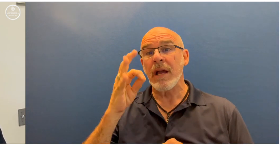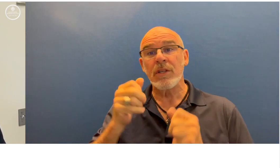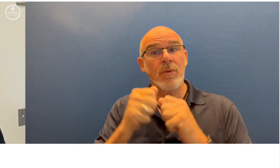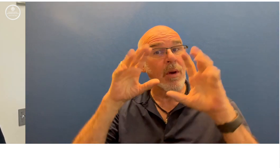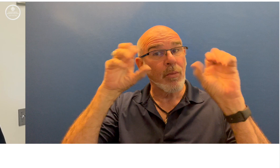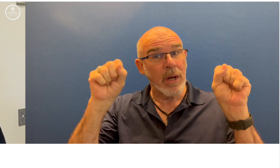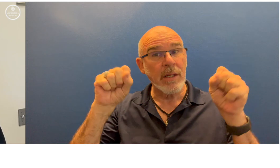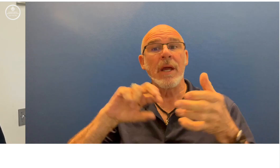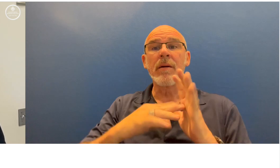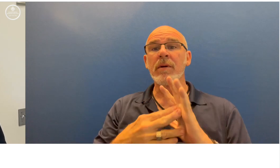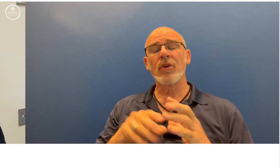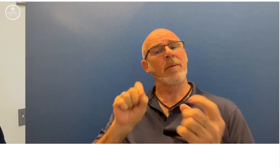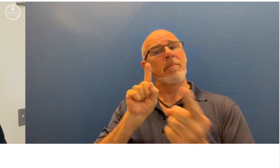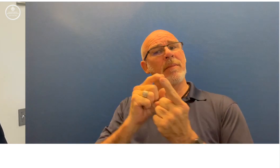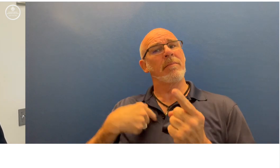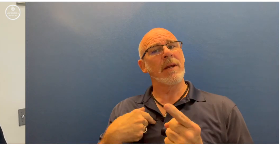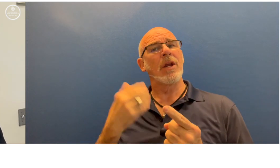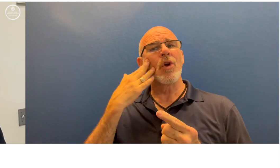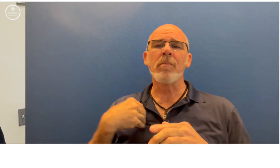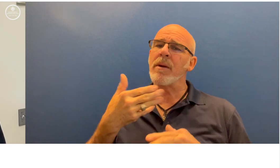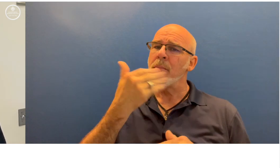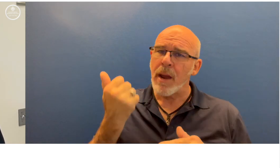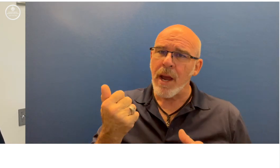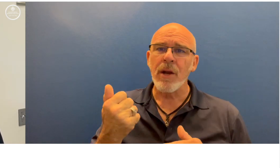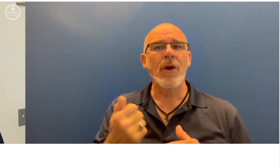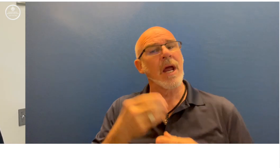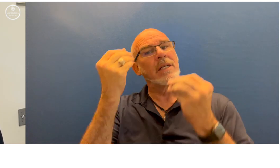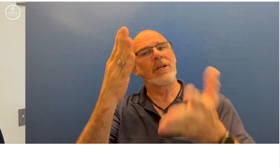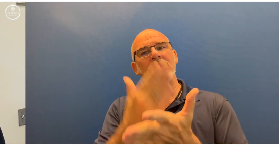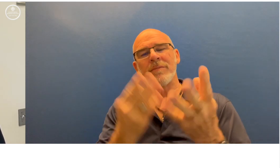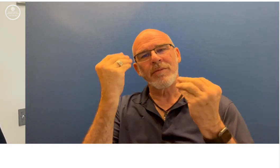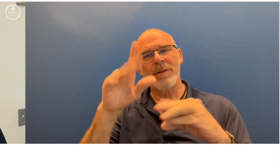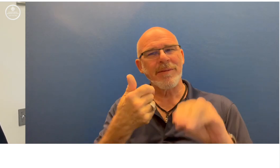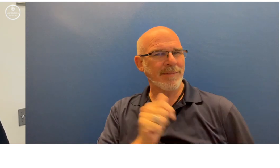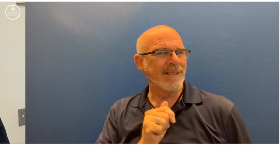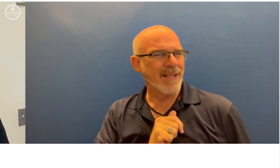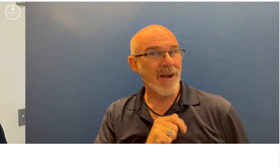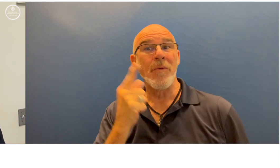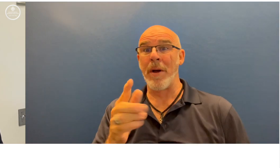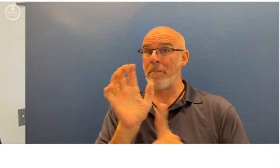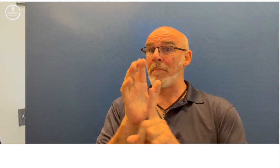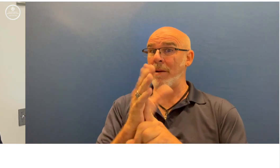was a chance to get to know me. I shared some random facts. One of the popular ones was